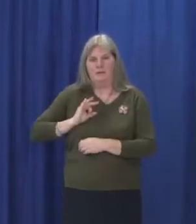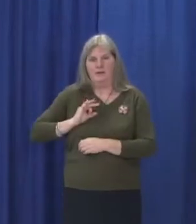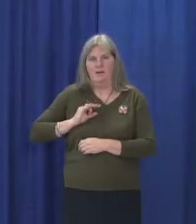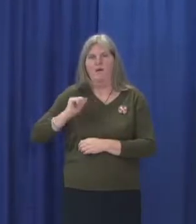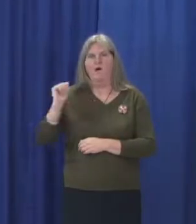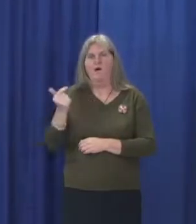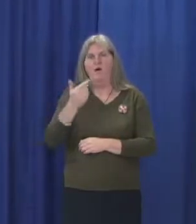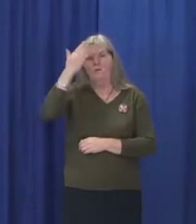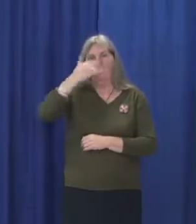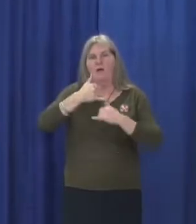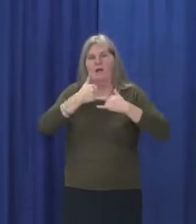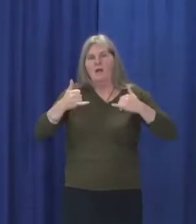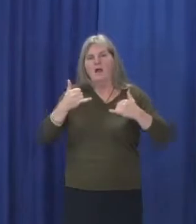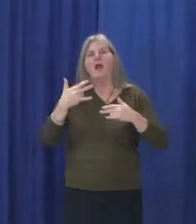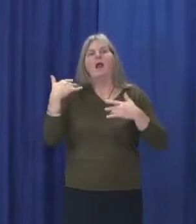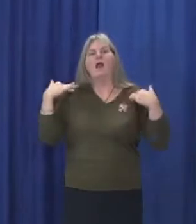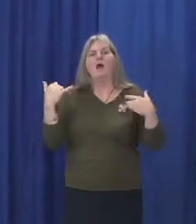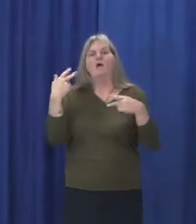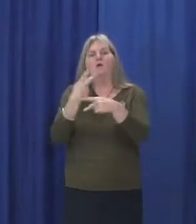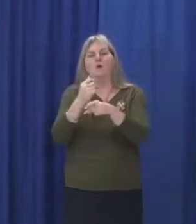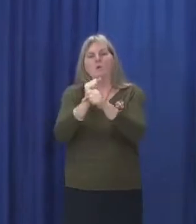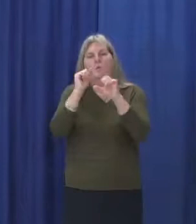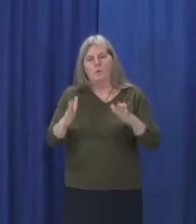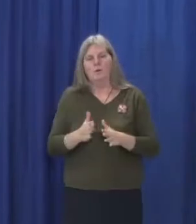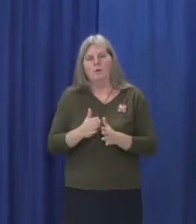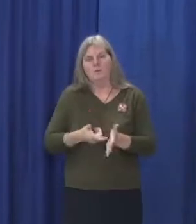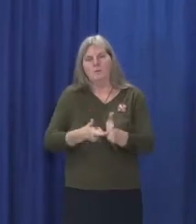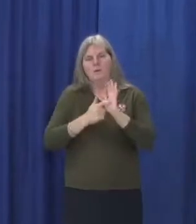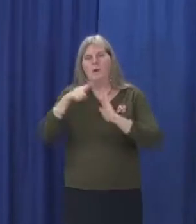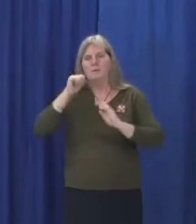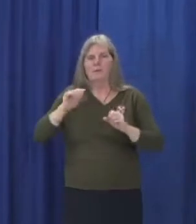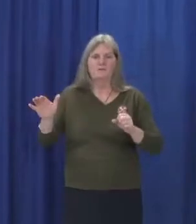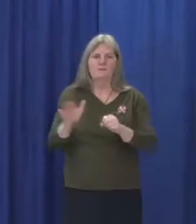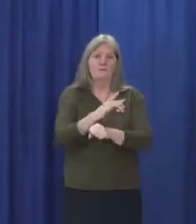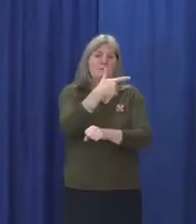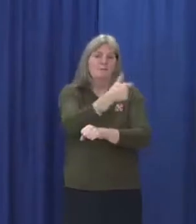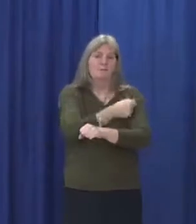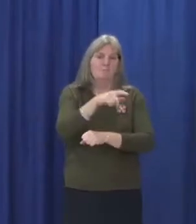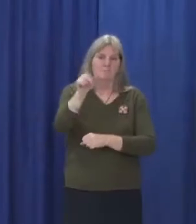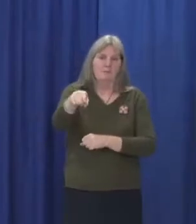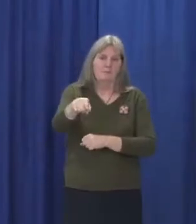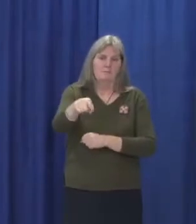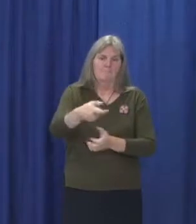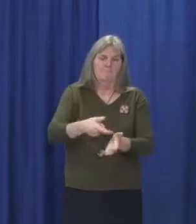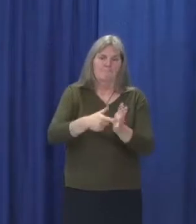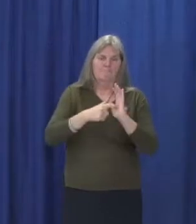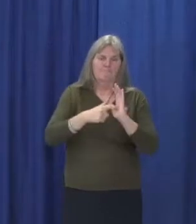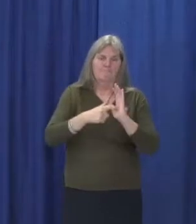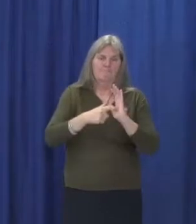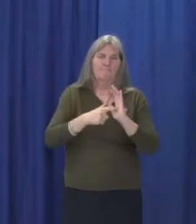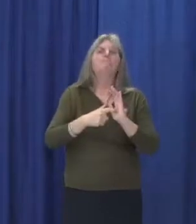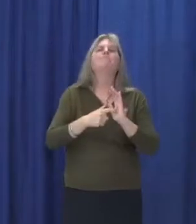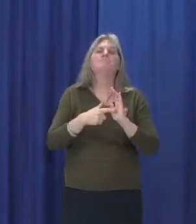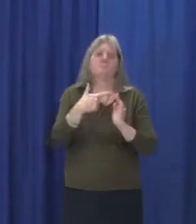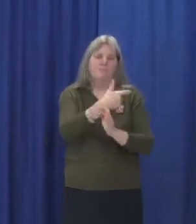front-line healthcare workers in a territory to be fully vaccinated.